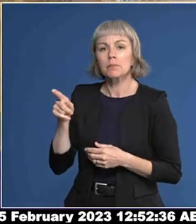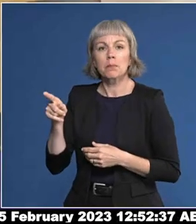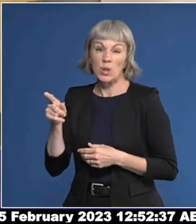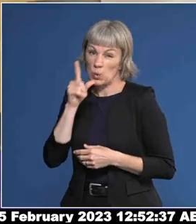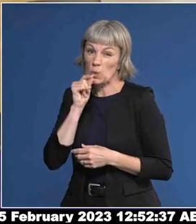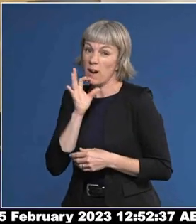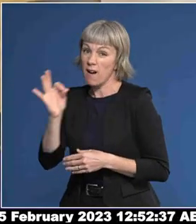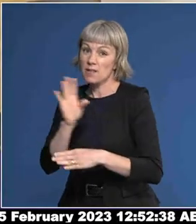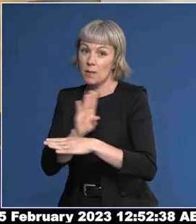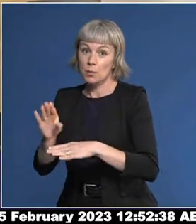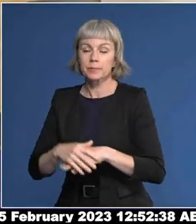No doubt those behind me have listened to that.